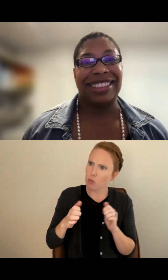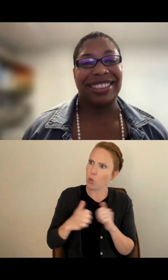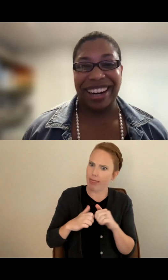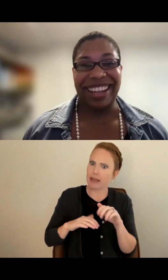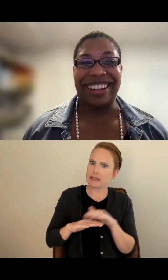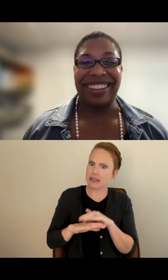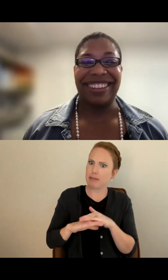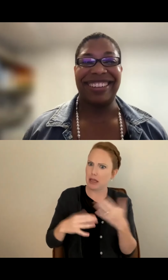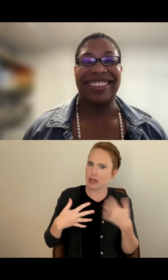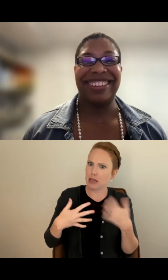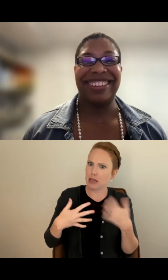This is great.